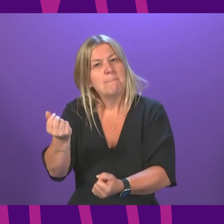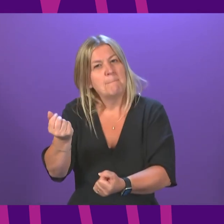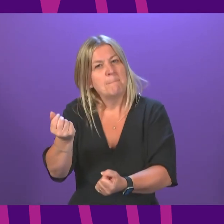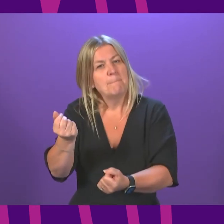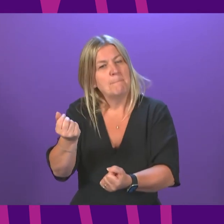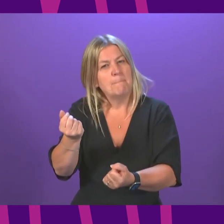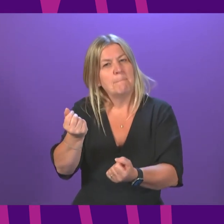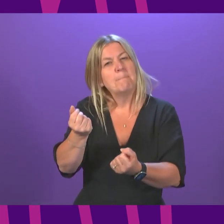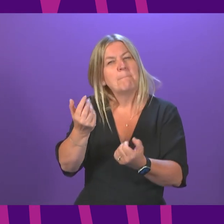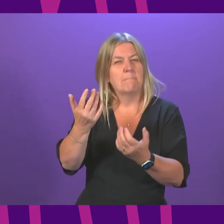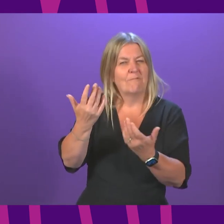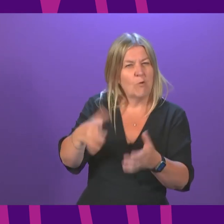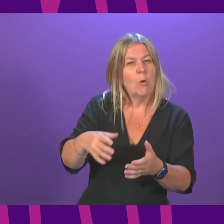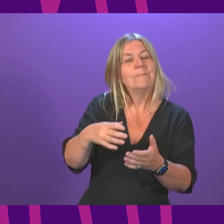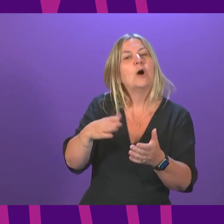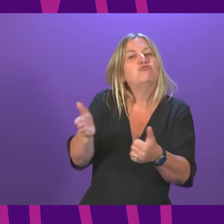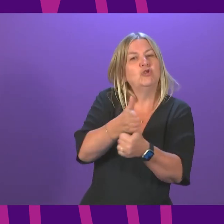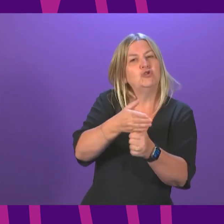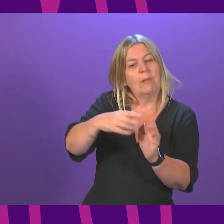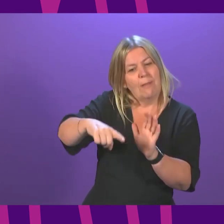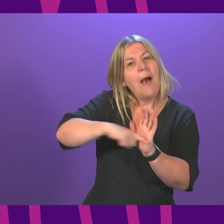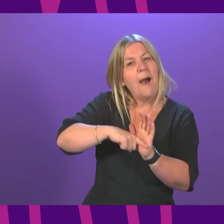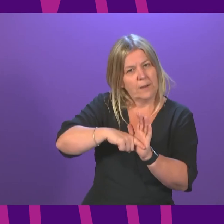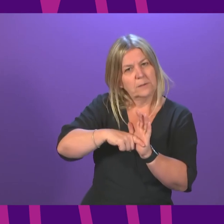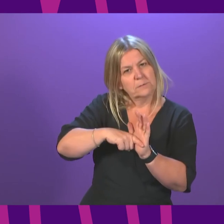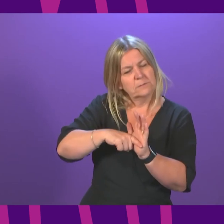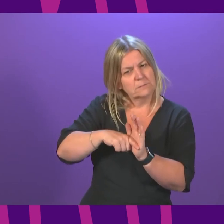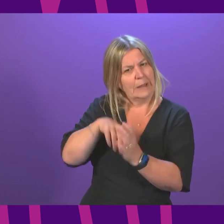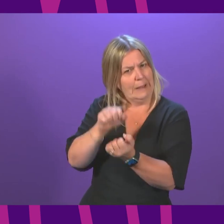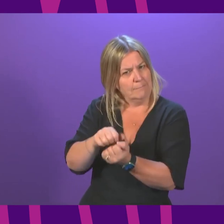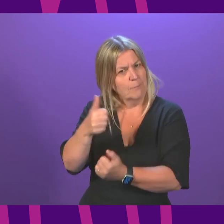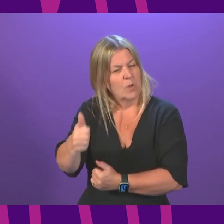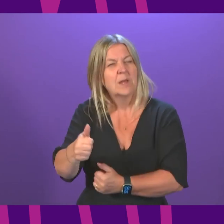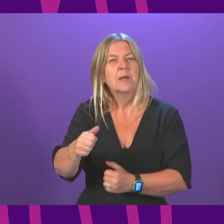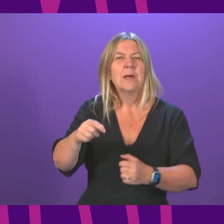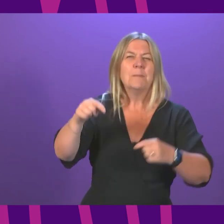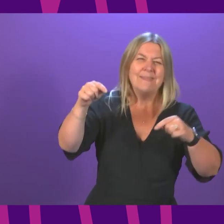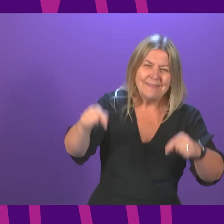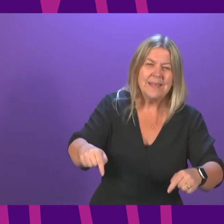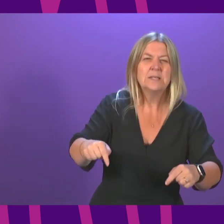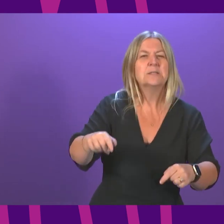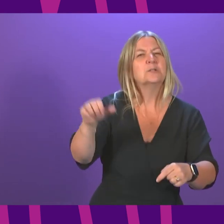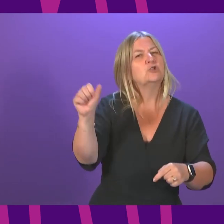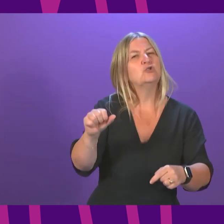are extending but the entire process through which they are being extended. Those concerns came not just from Conservative members but from members across the chamber.